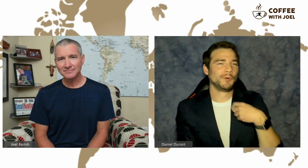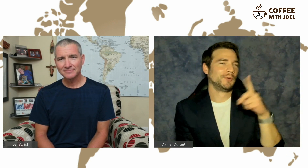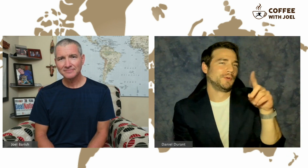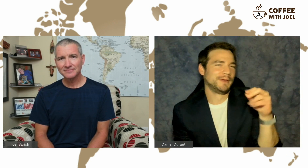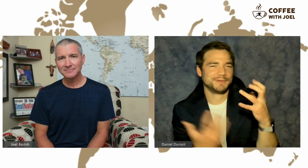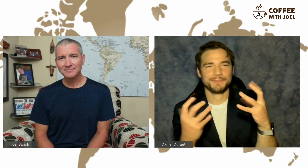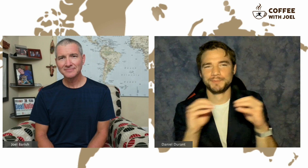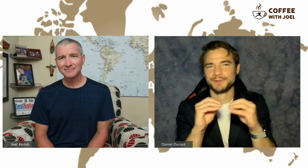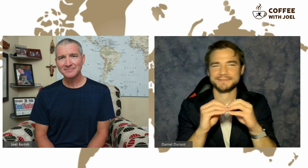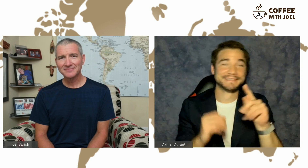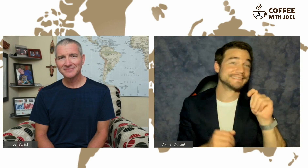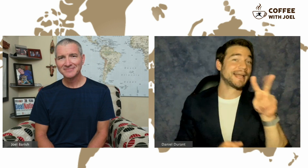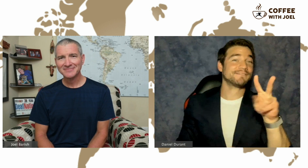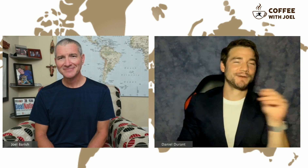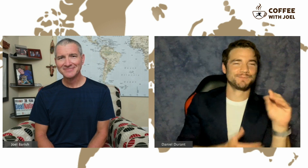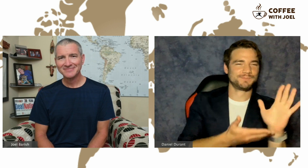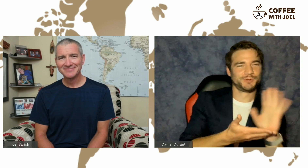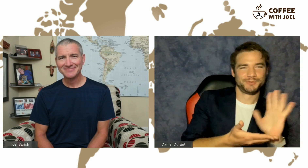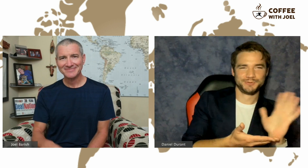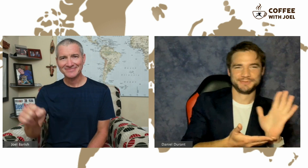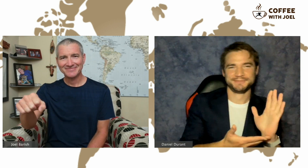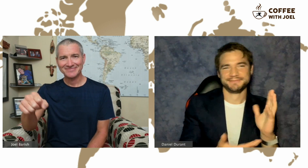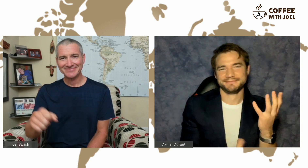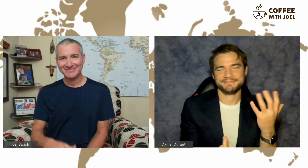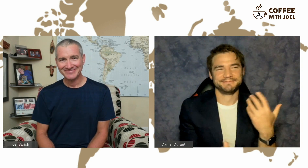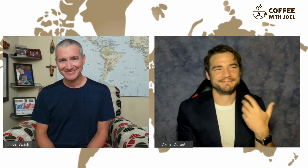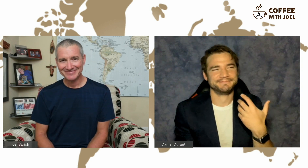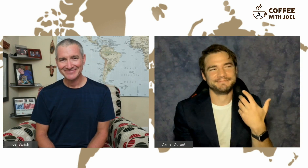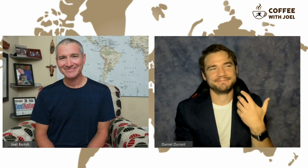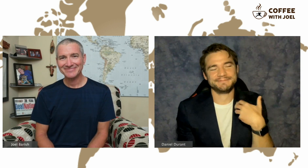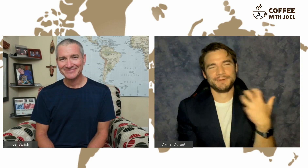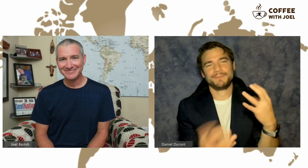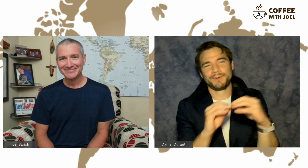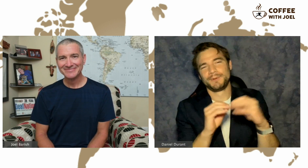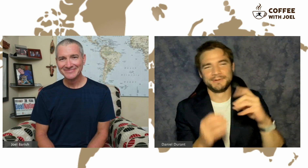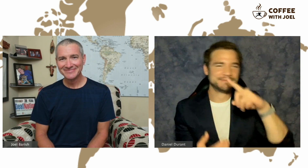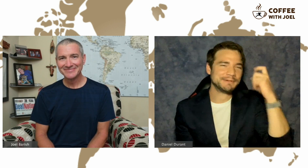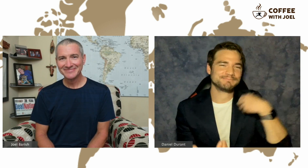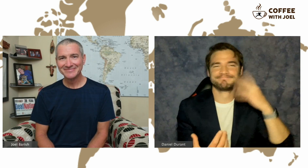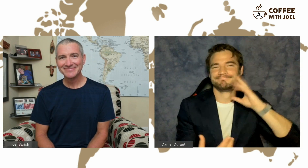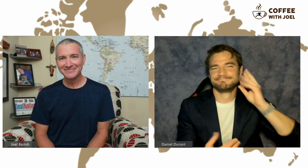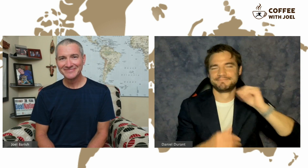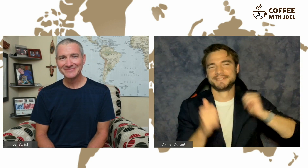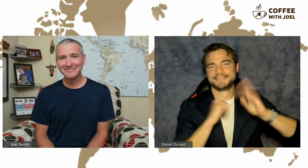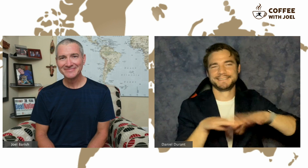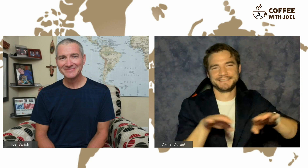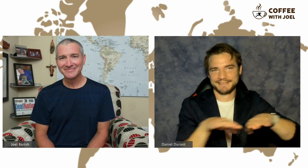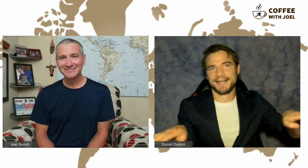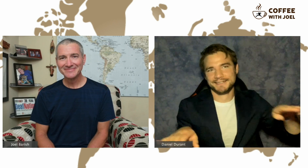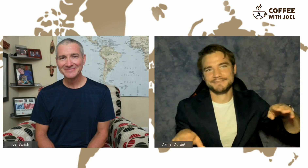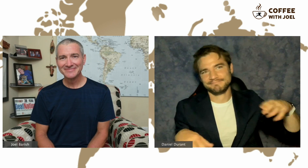but I do want more TV and movie experience. I want more of that, because I've already had plenty